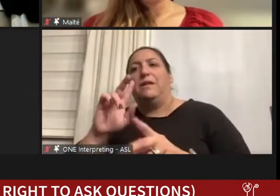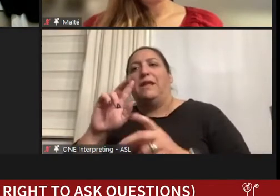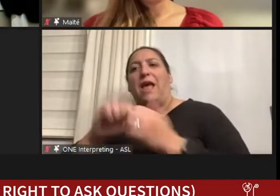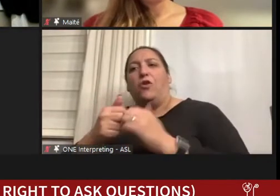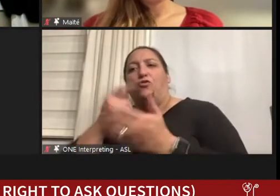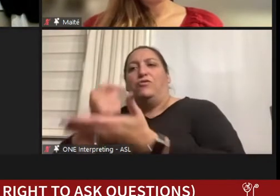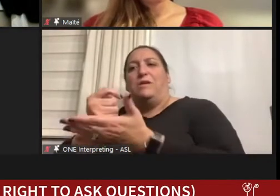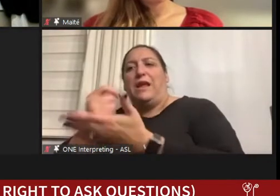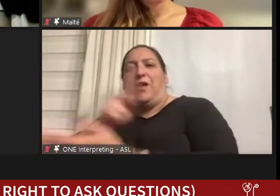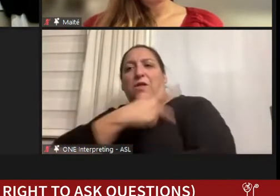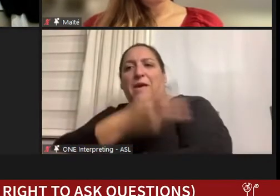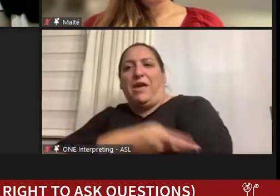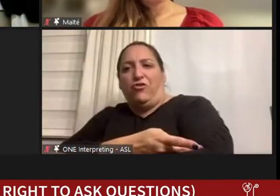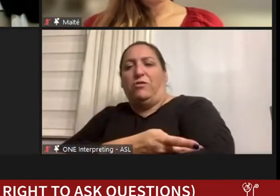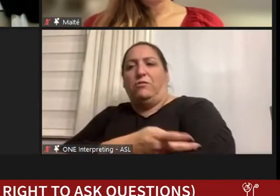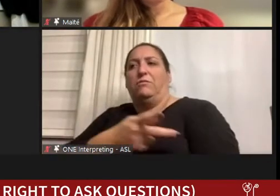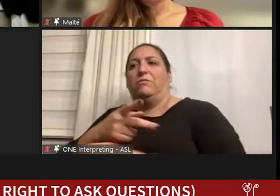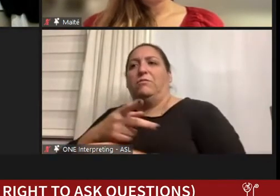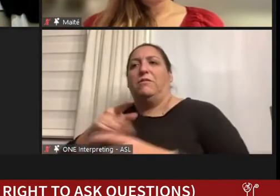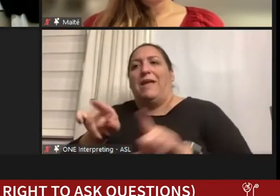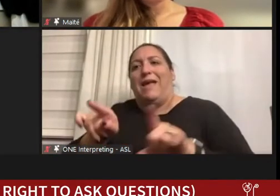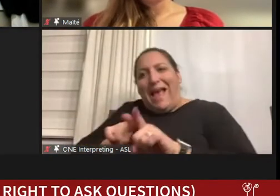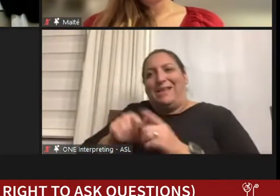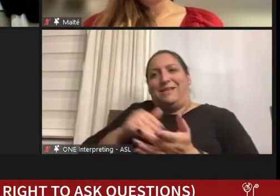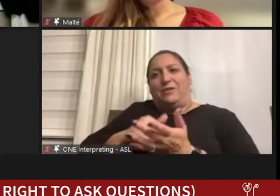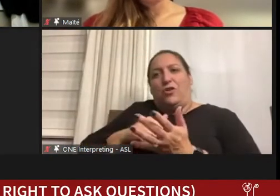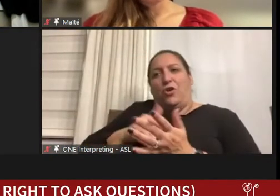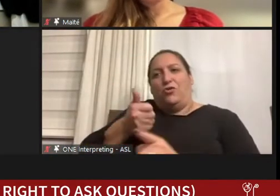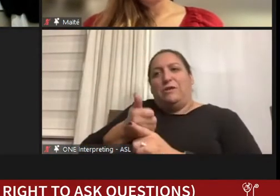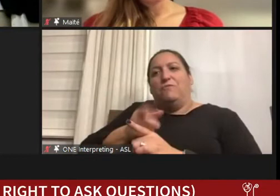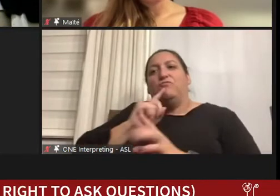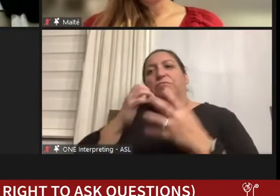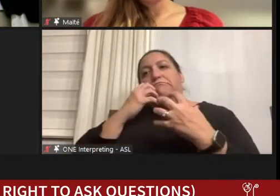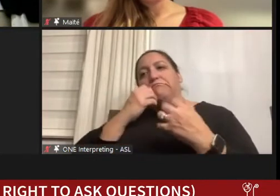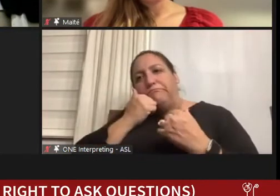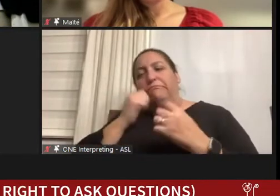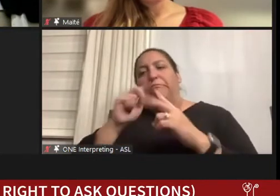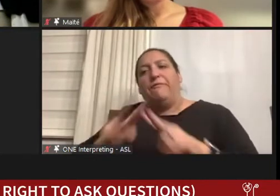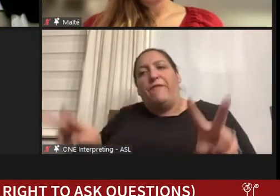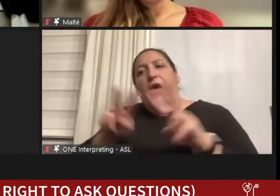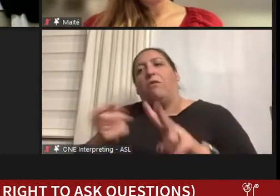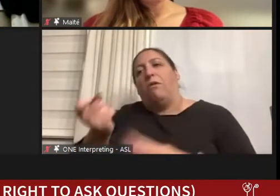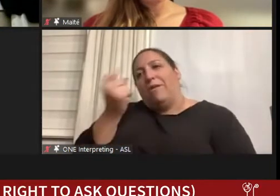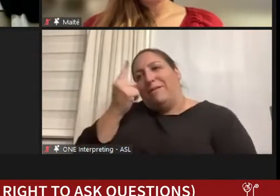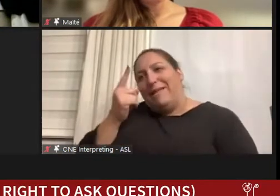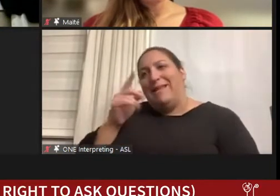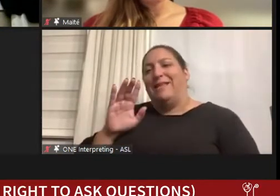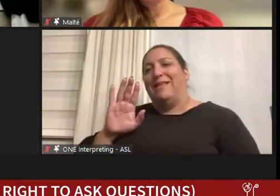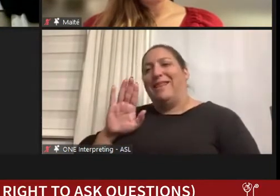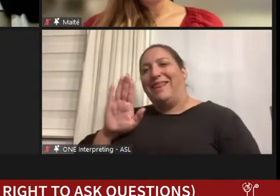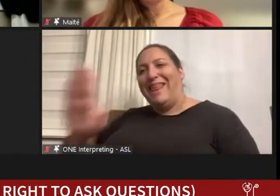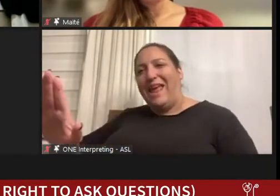as a physician, you really value, you can really understand where they're coming from, and how they